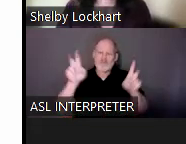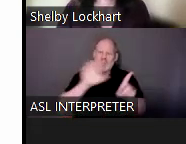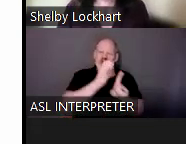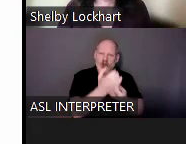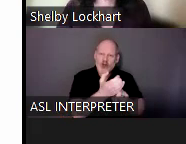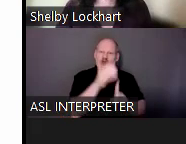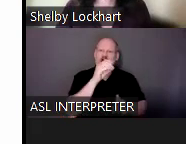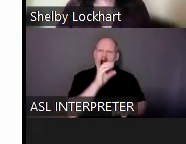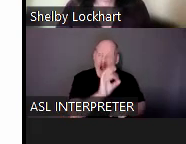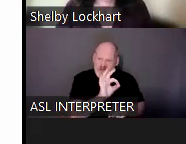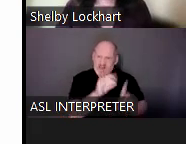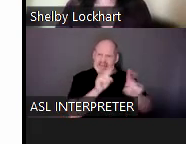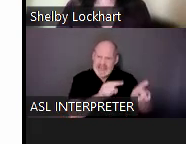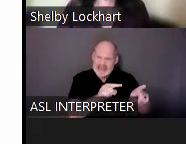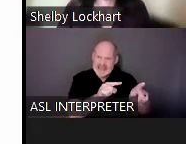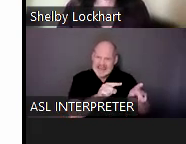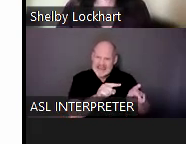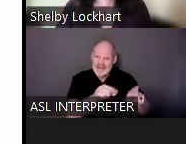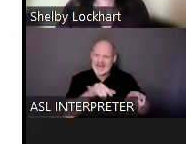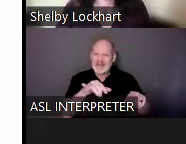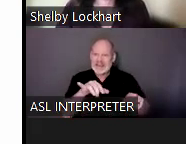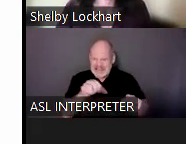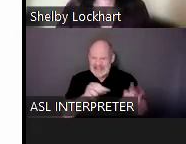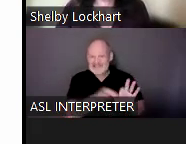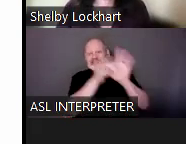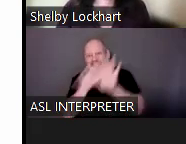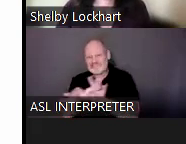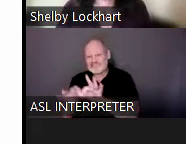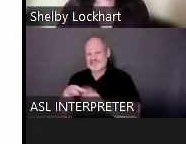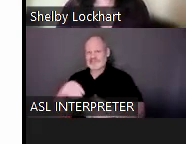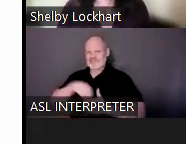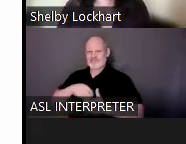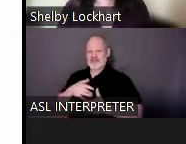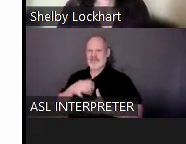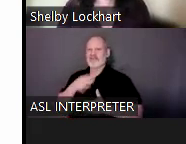and judgment. So I think with that I really want to make sure that we have time for